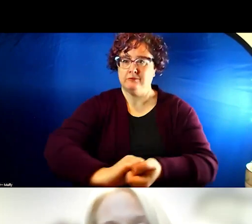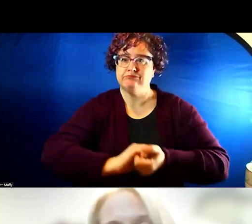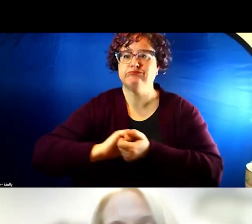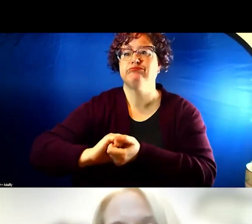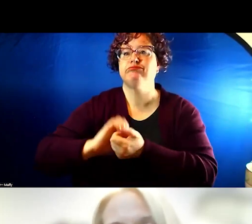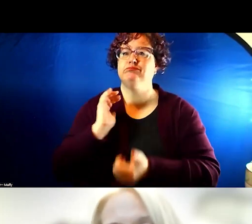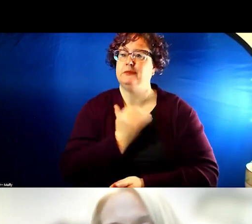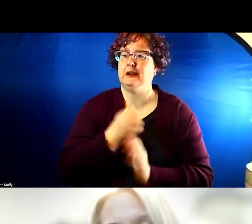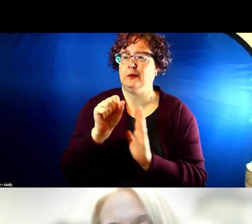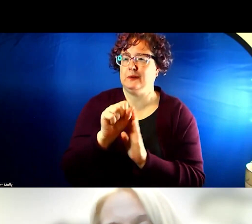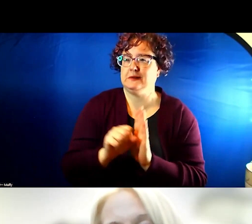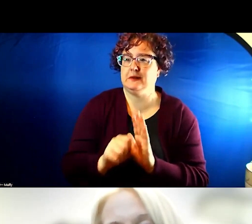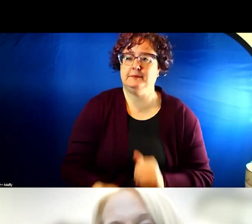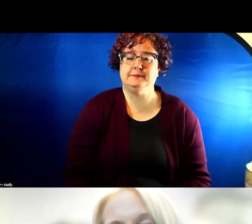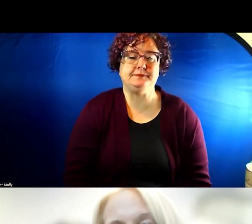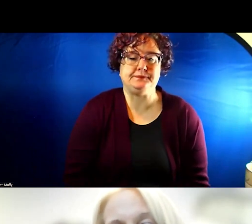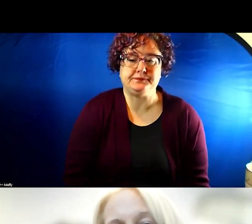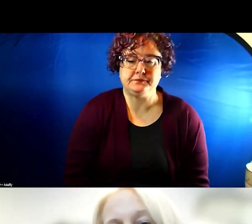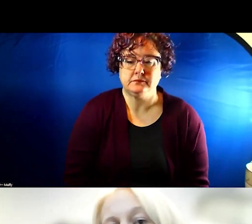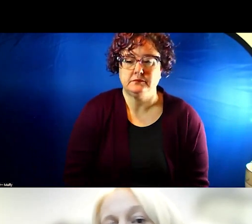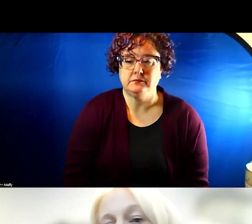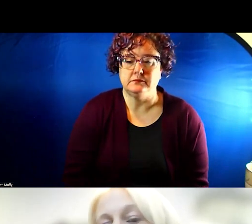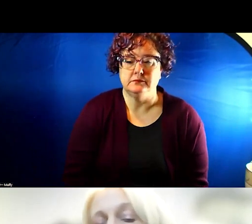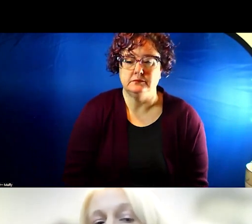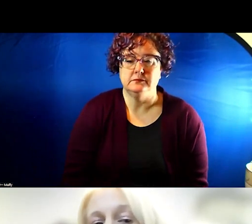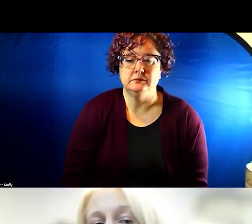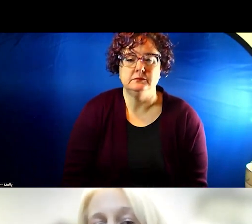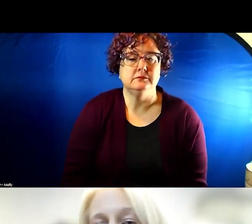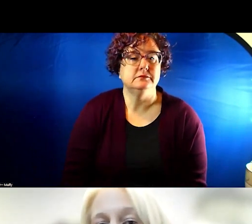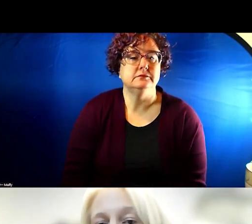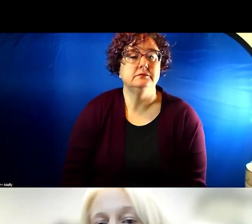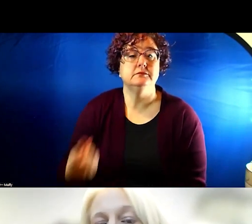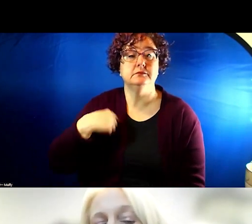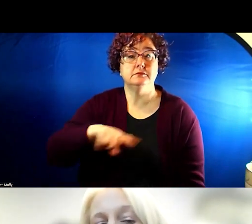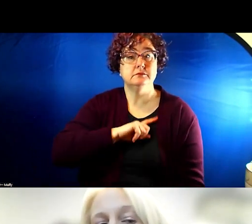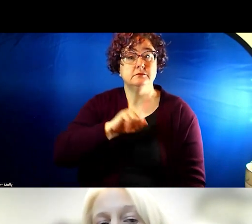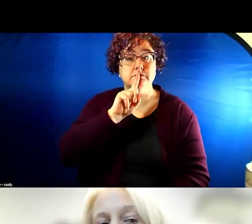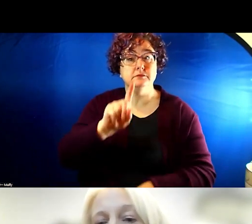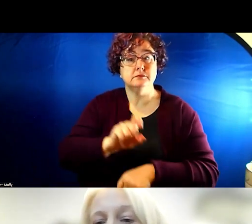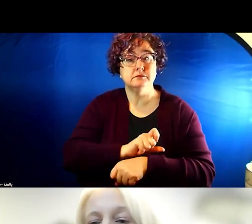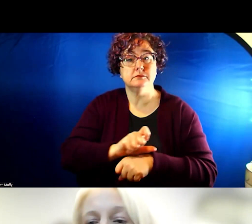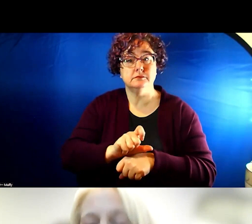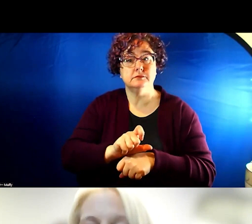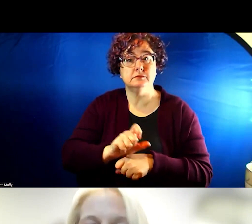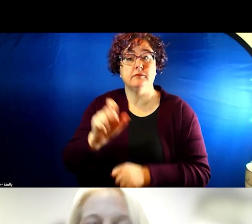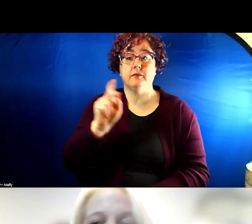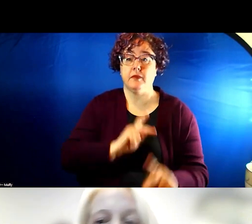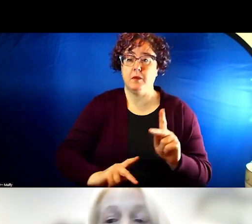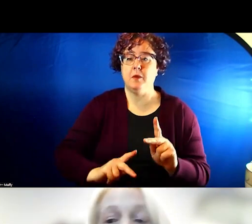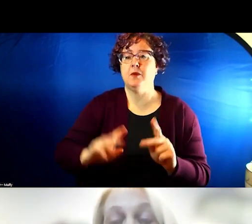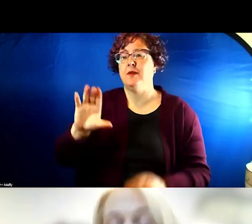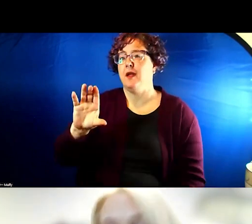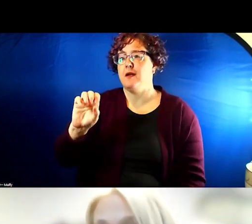SO WE ARE TRULY -- PEOPLE SAY THEY ARE COMMONWEALTH, BUT WE